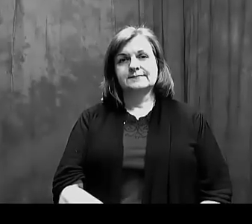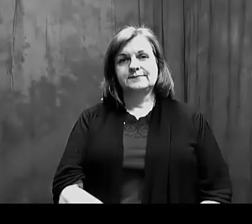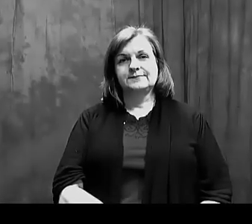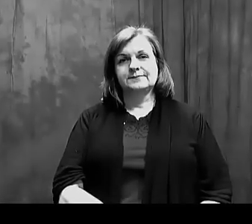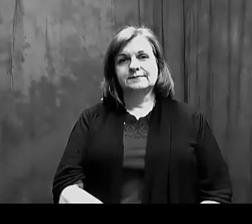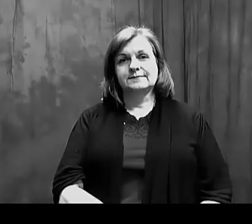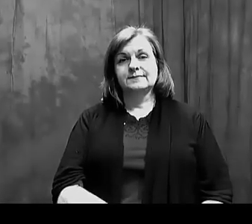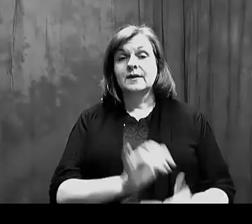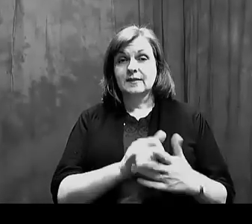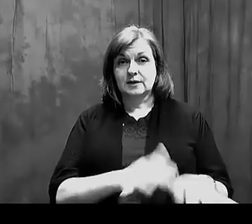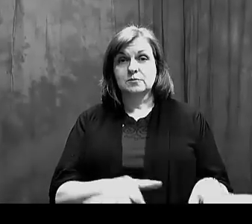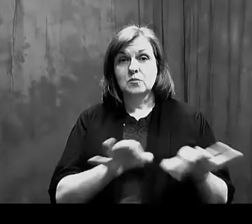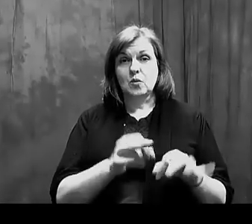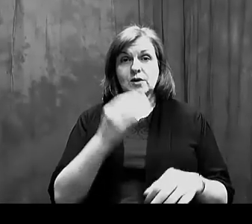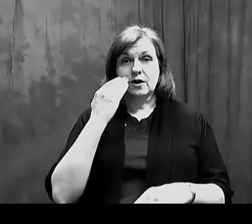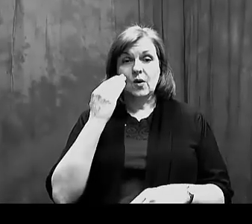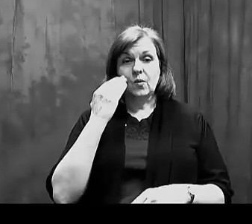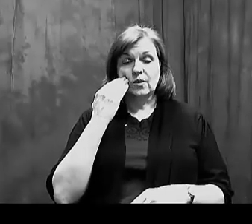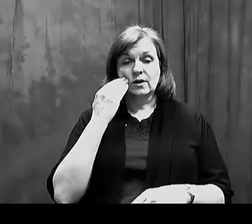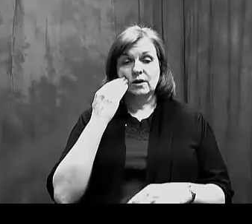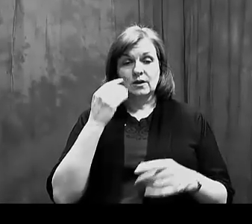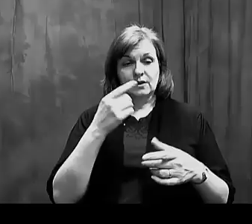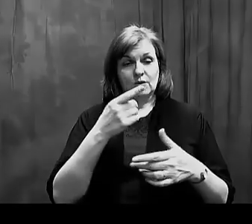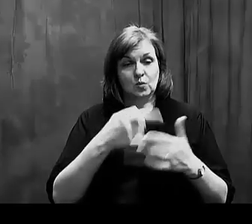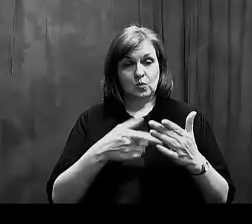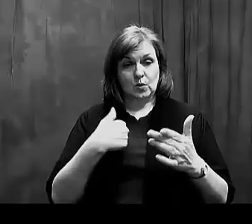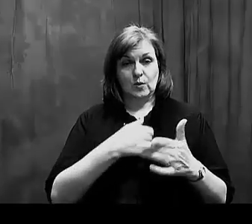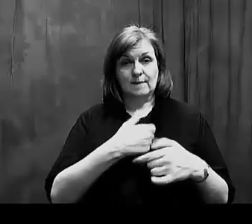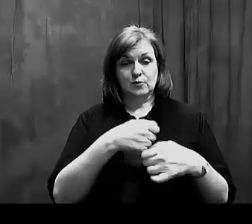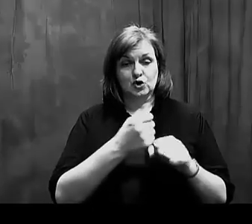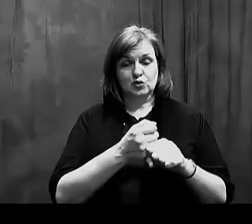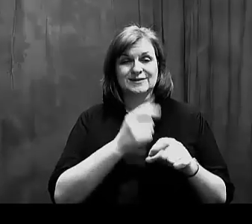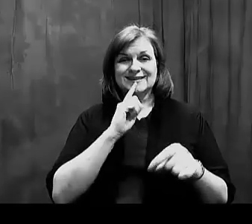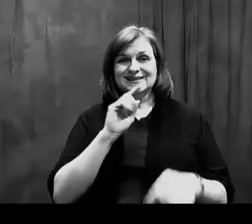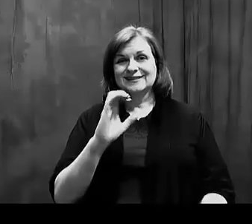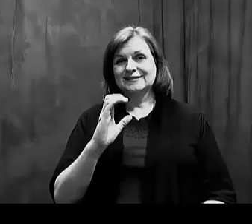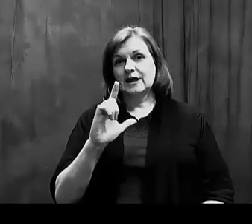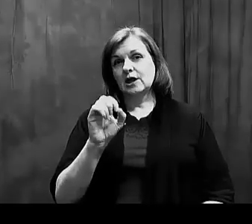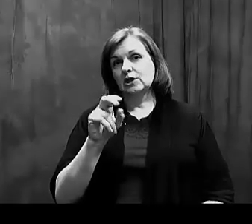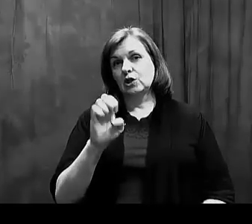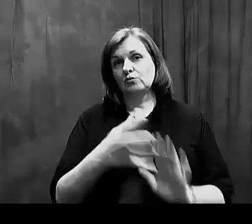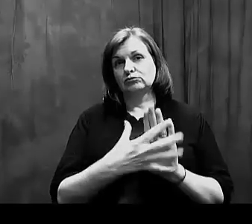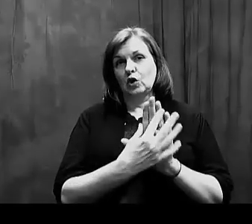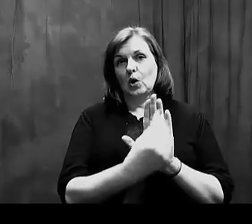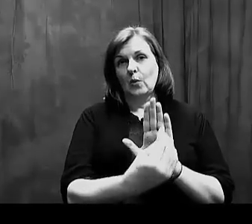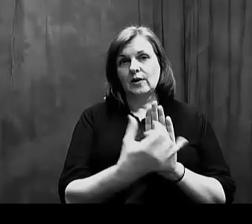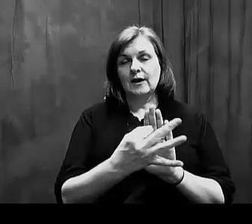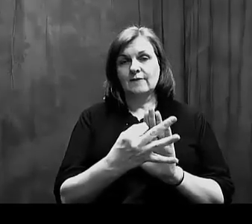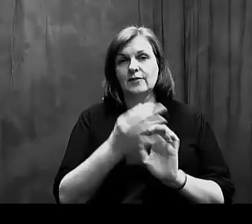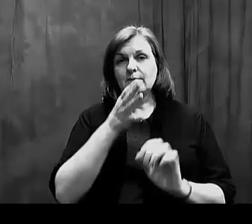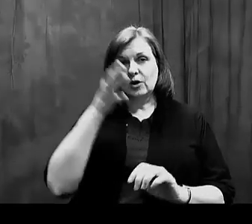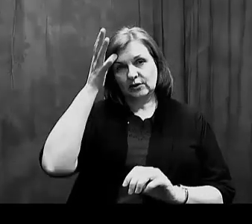this is important because what we are actually producing then is a clone of the parent right?